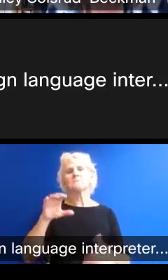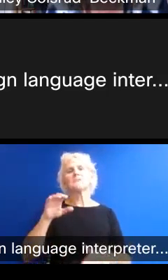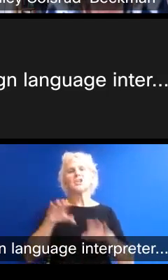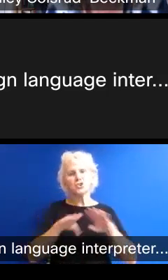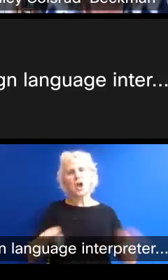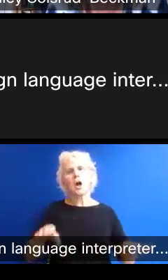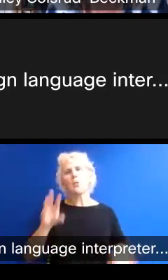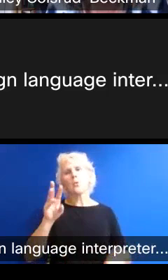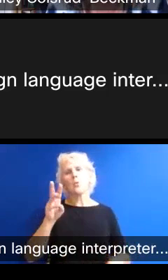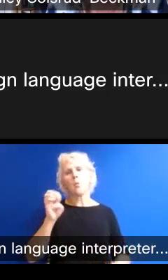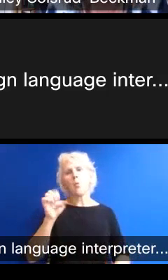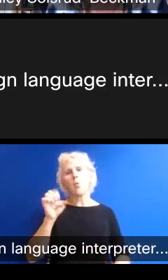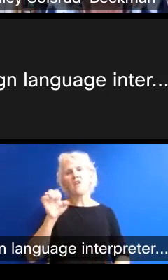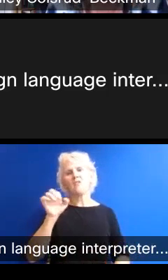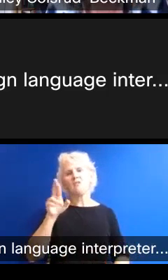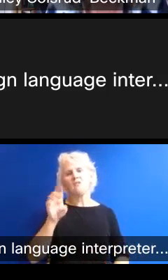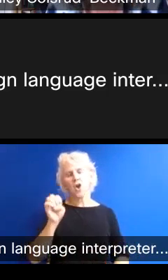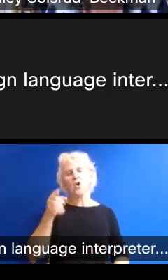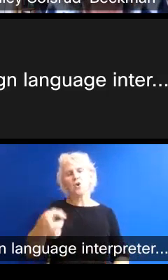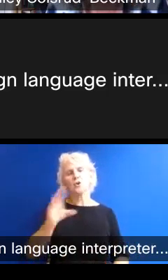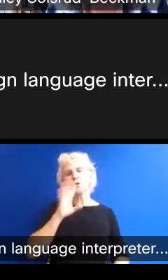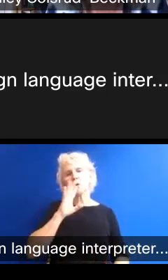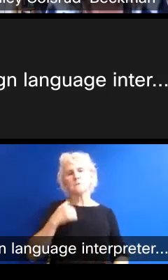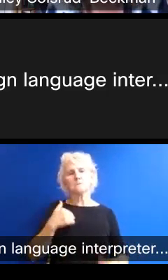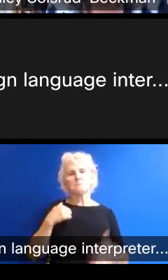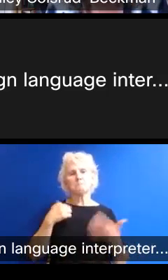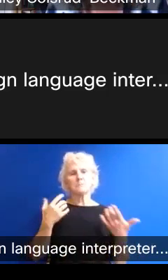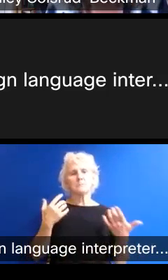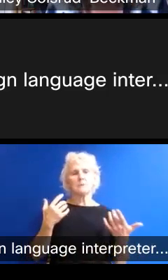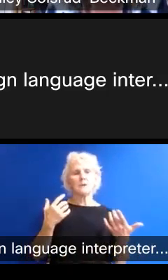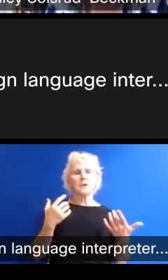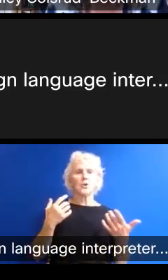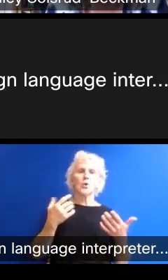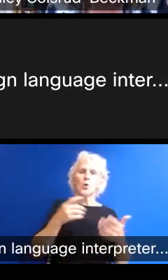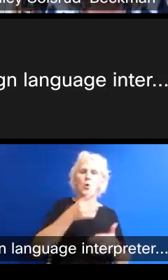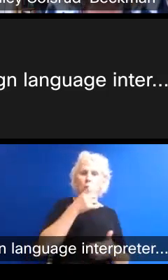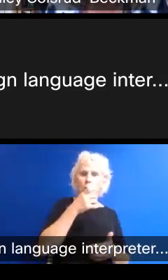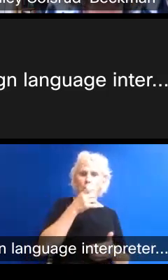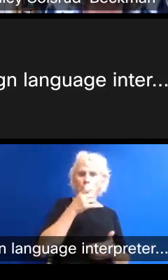when children are being served within the child welfare continuum and who may need out of home